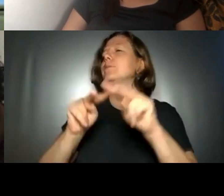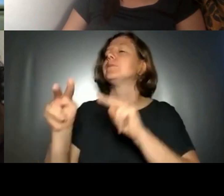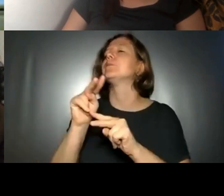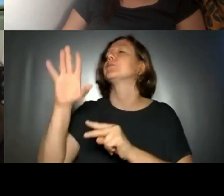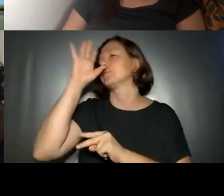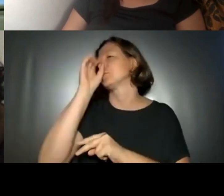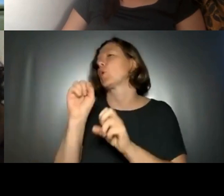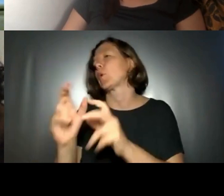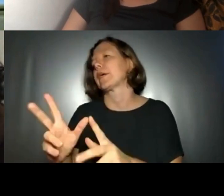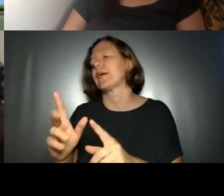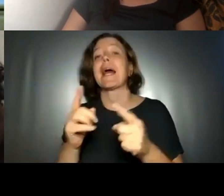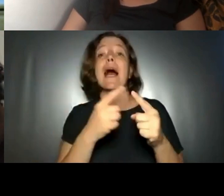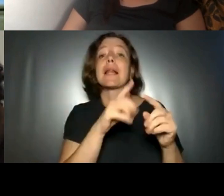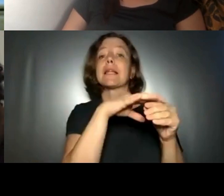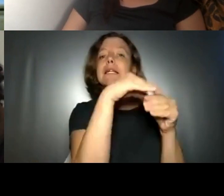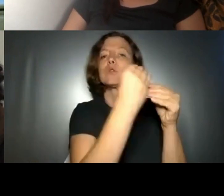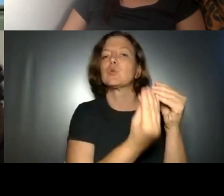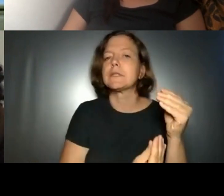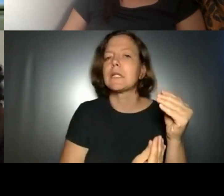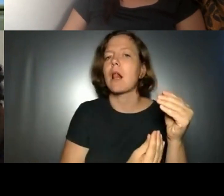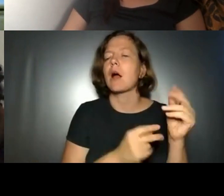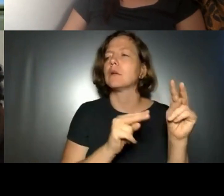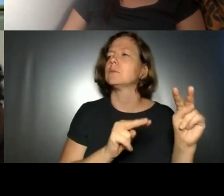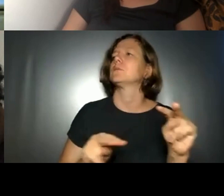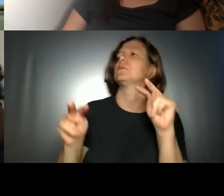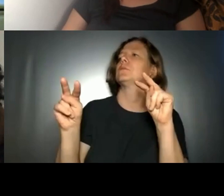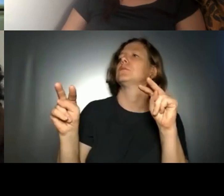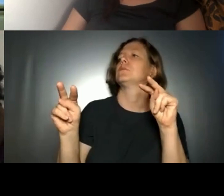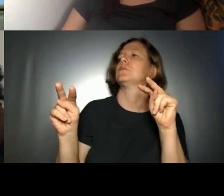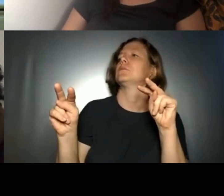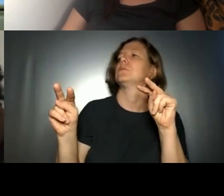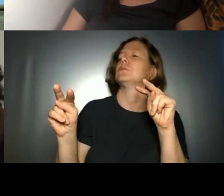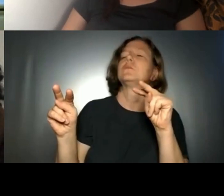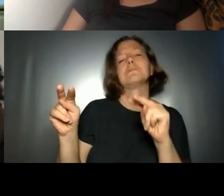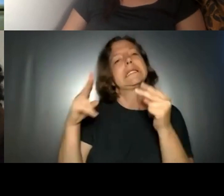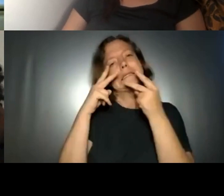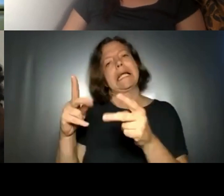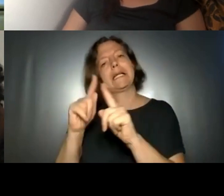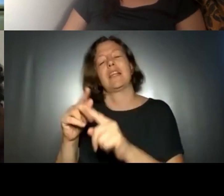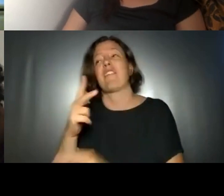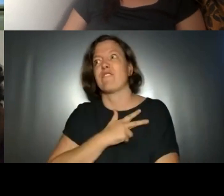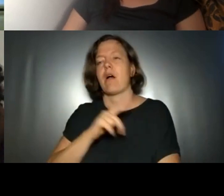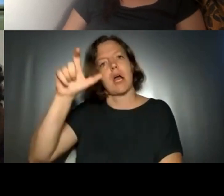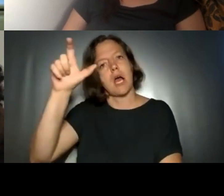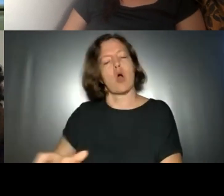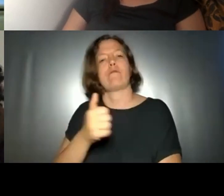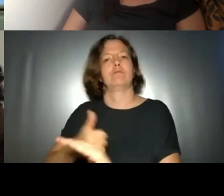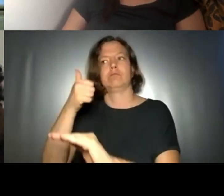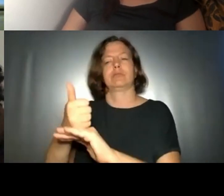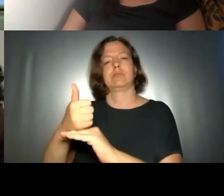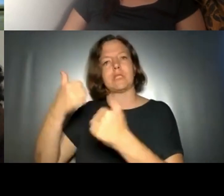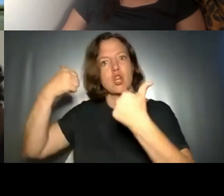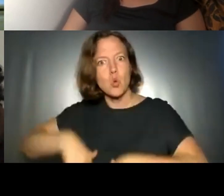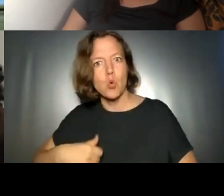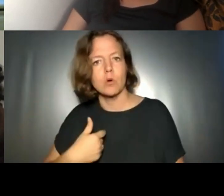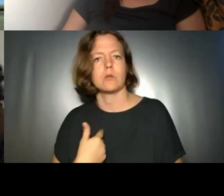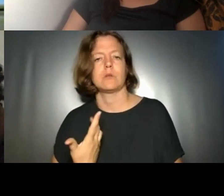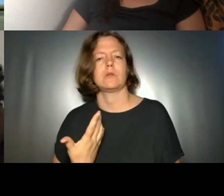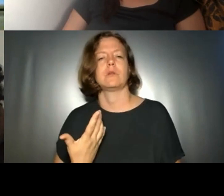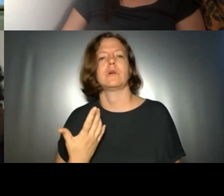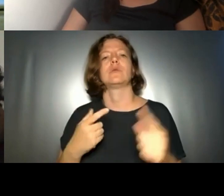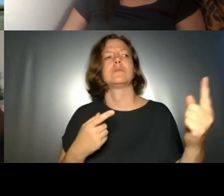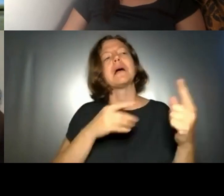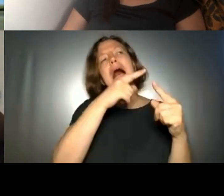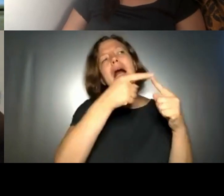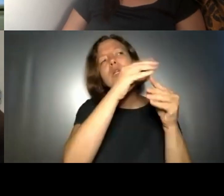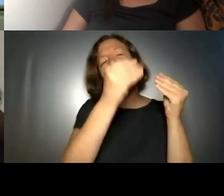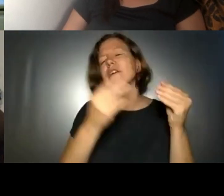might not get so much of the pressure from an ableist environment that you, as the two people leading